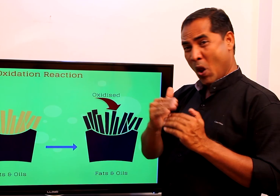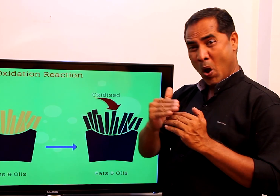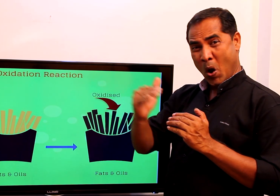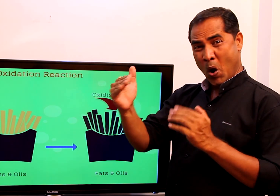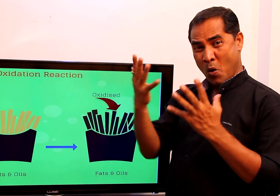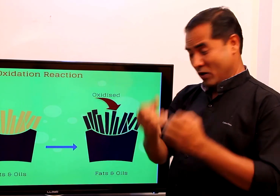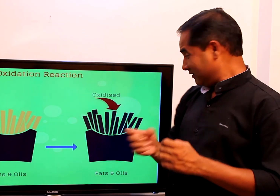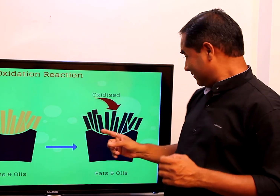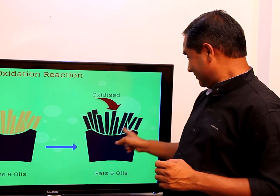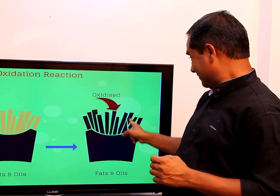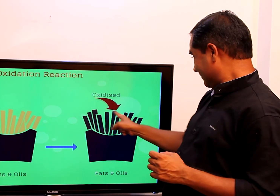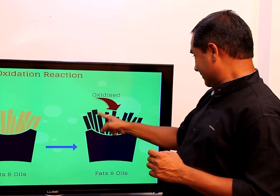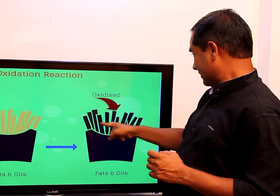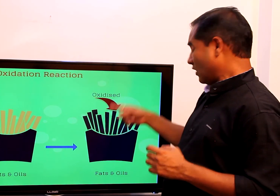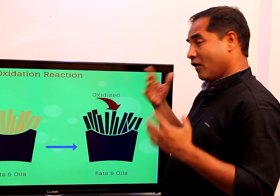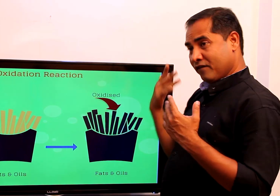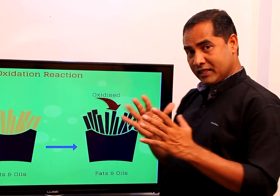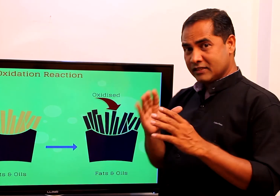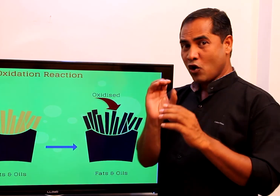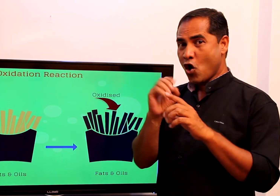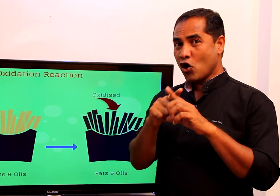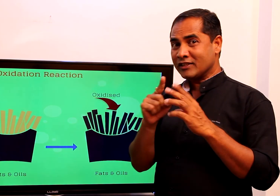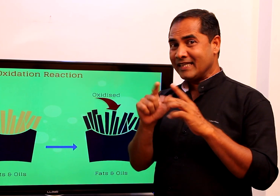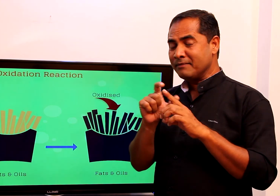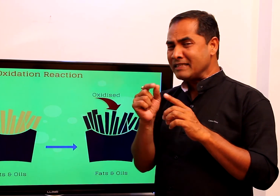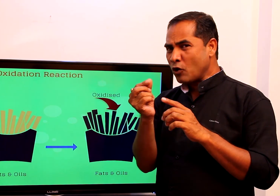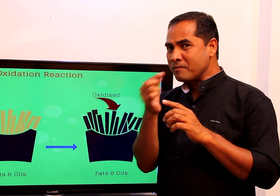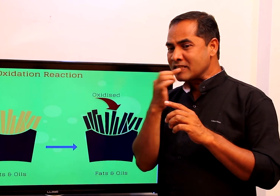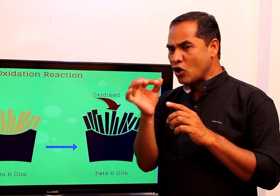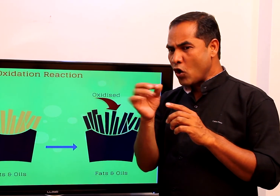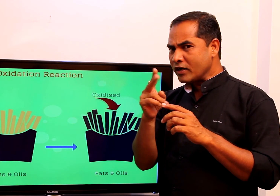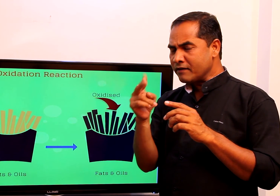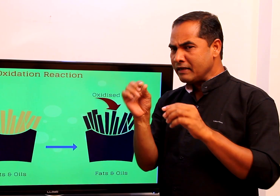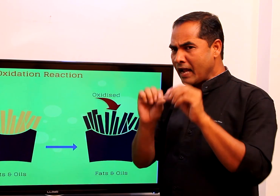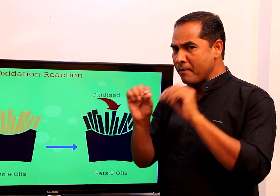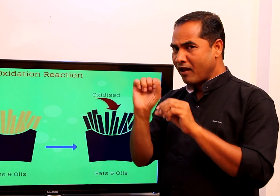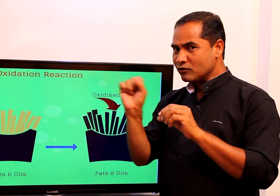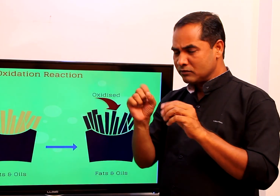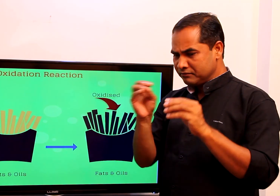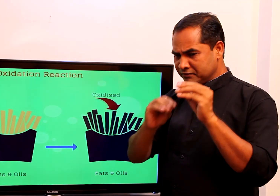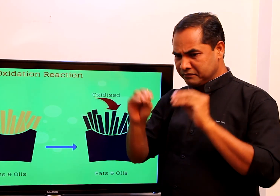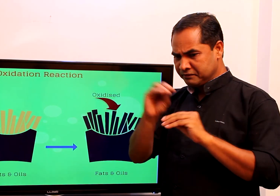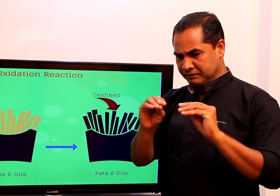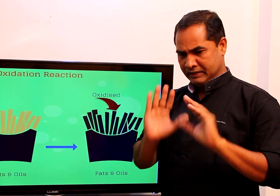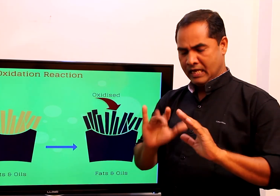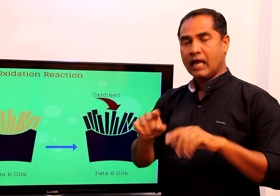So for an example, potato if you keep for a long time especially if it has salt in it,